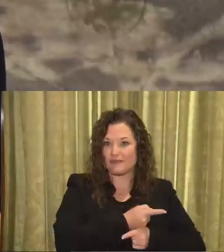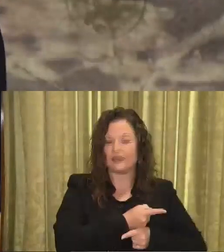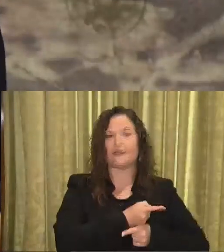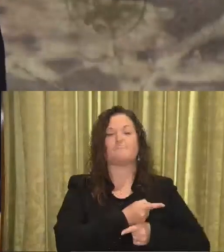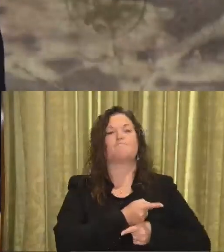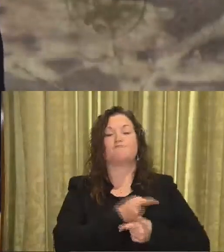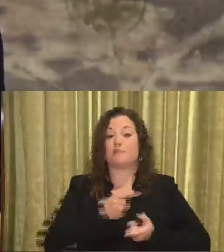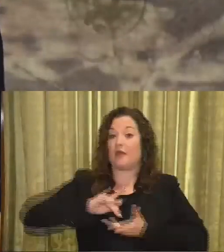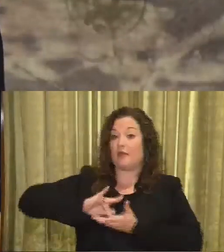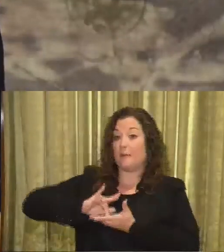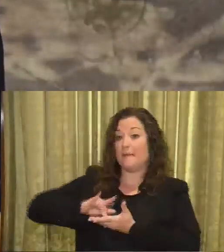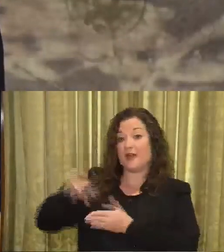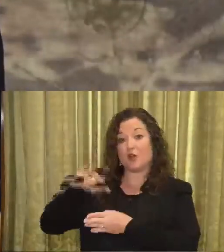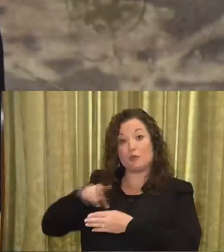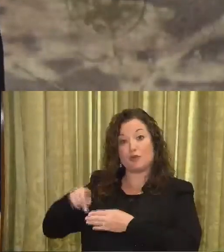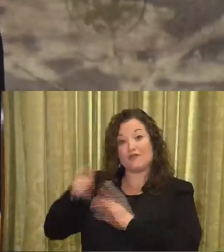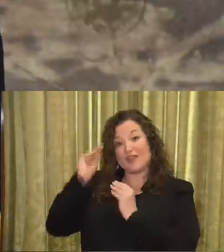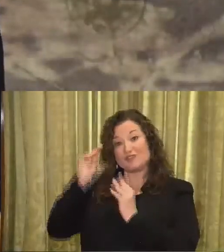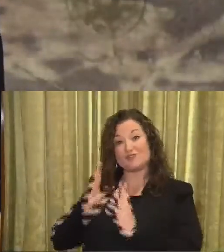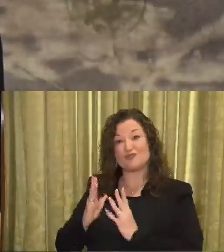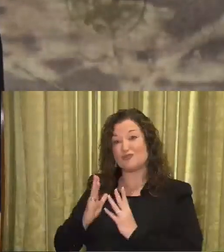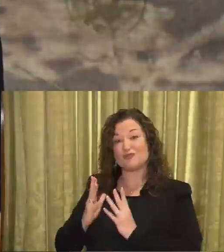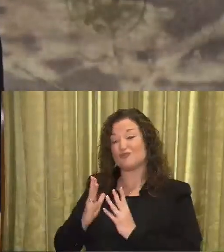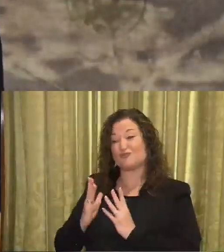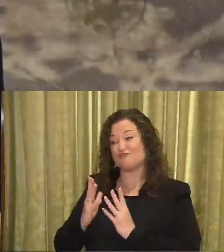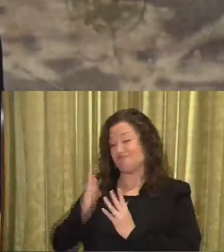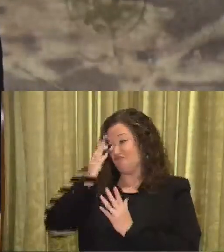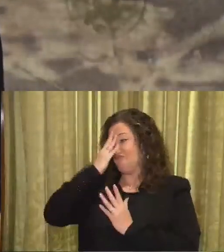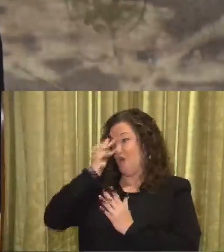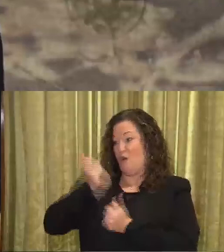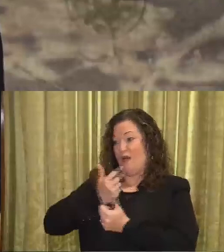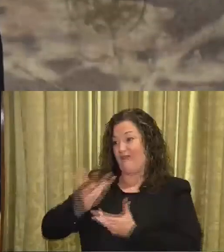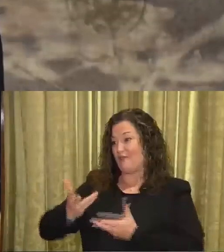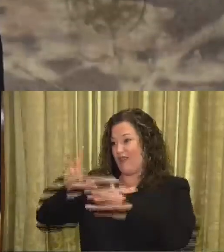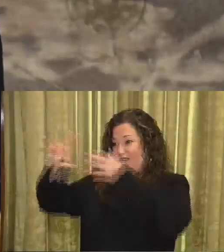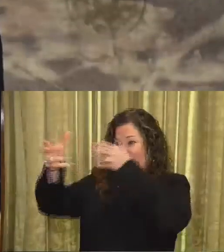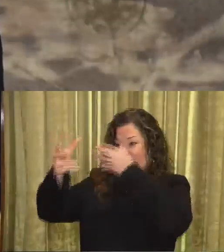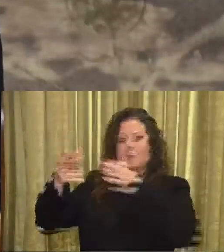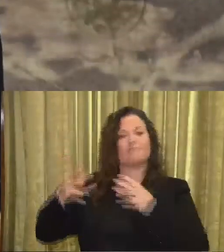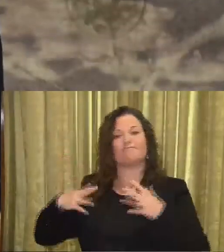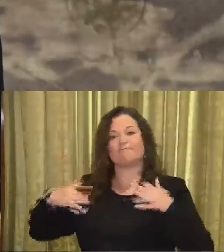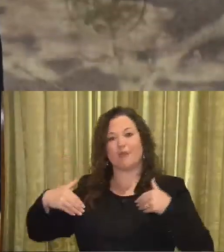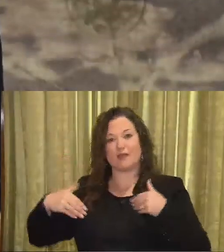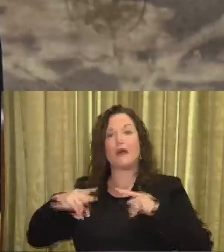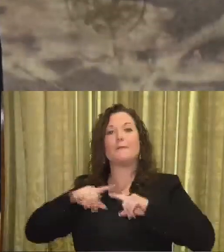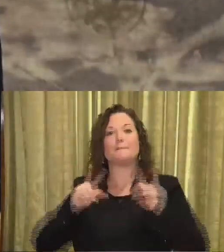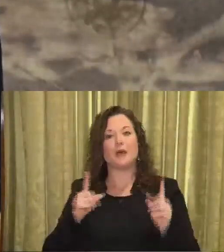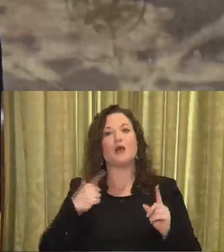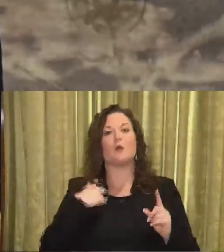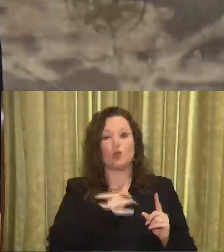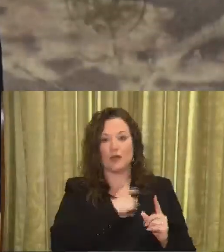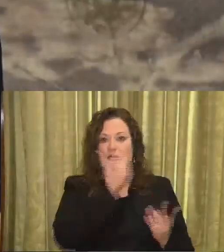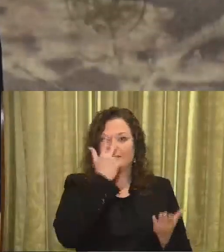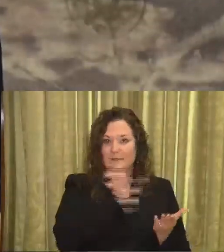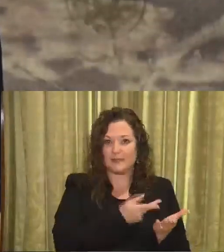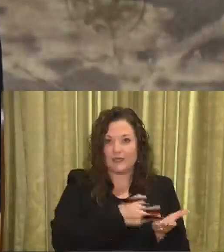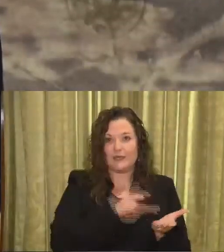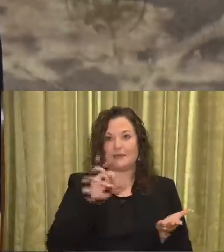doesn't have all the answers, but we do see the data and the the efficacy of this vaccine,